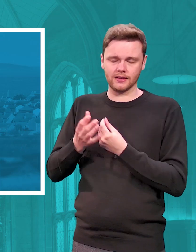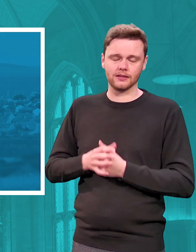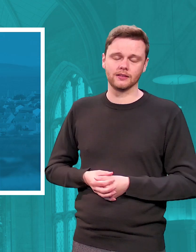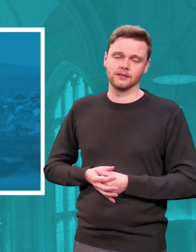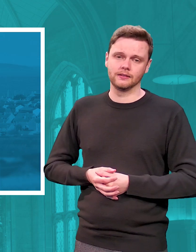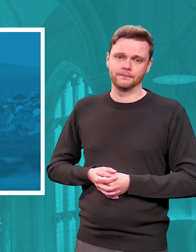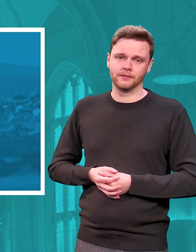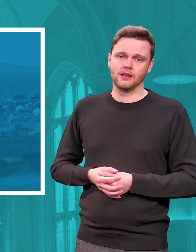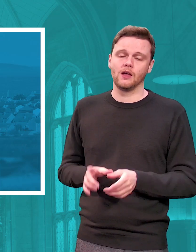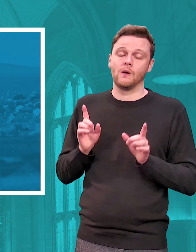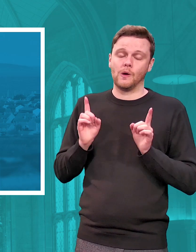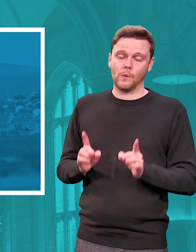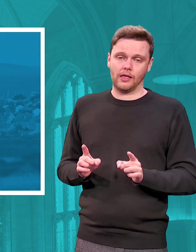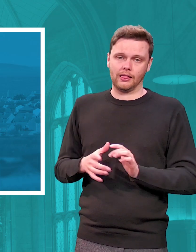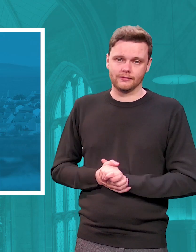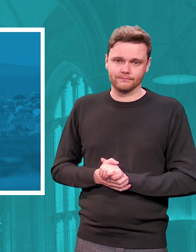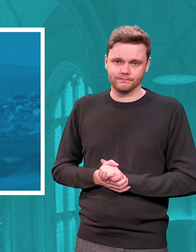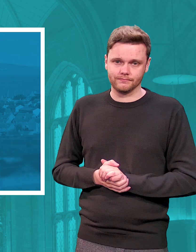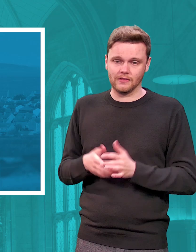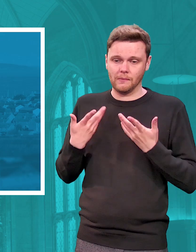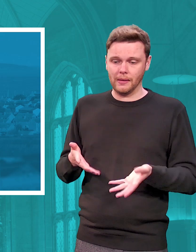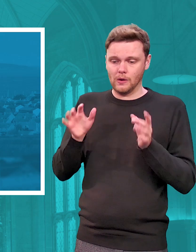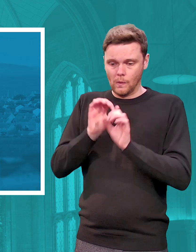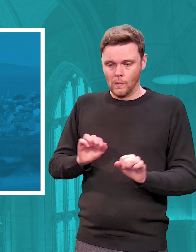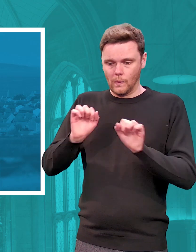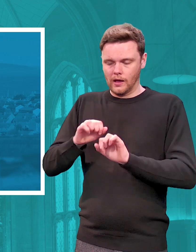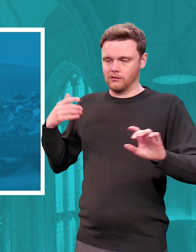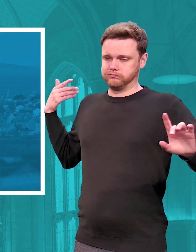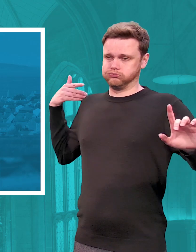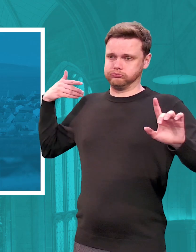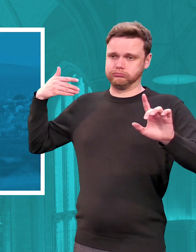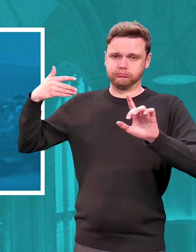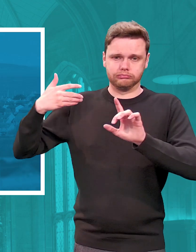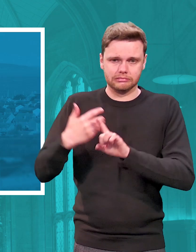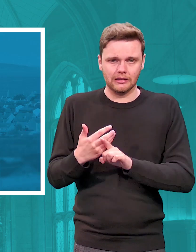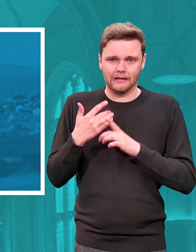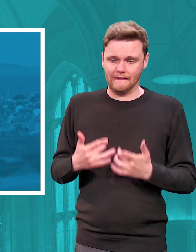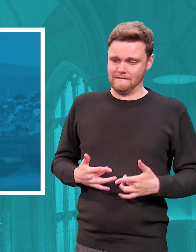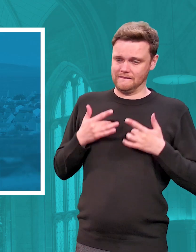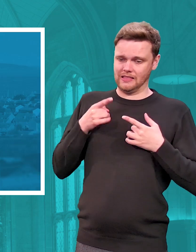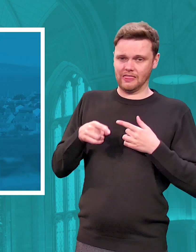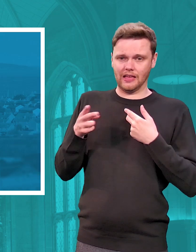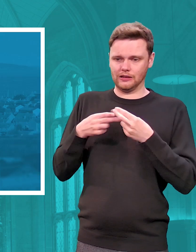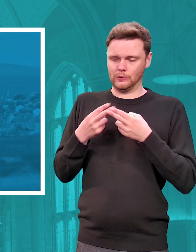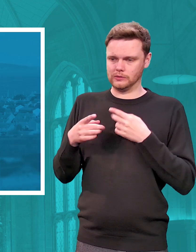Well, having waited so long, it may feel like that news is over in a flash.